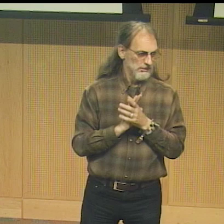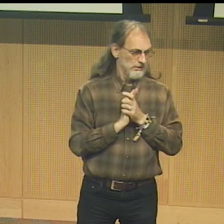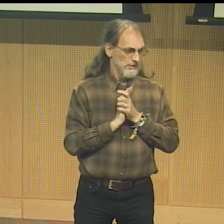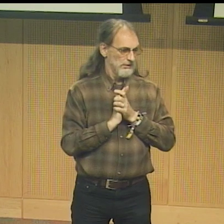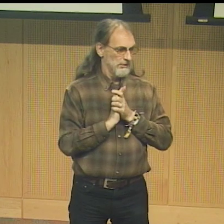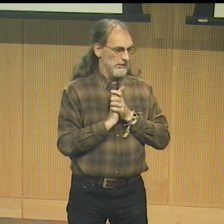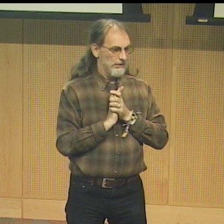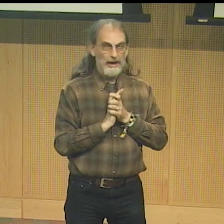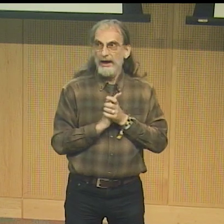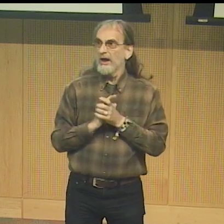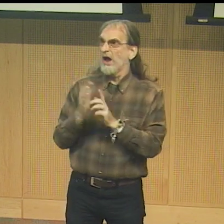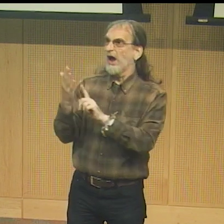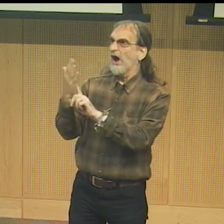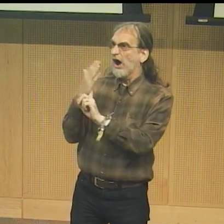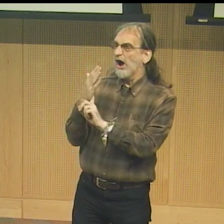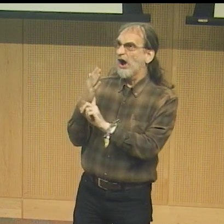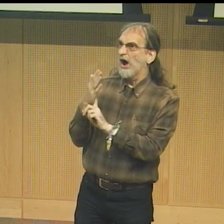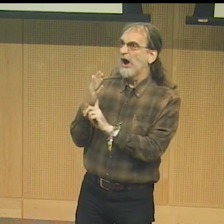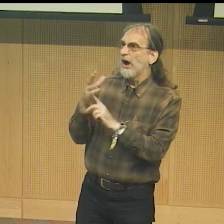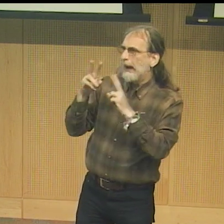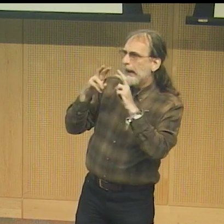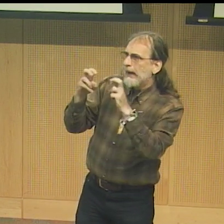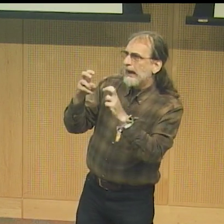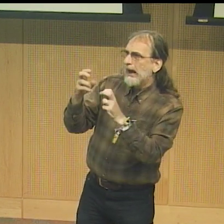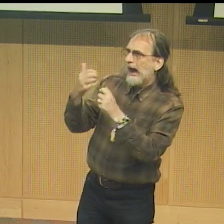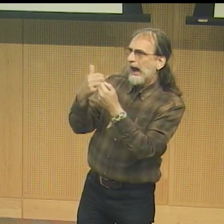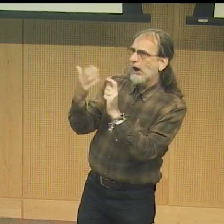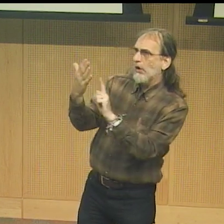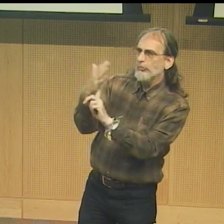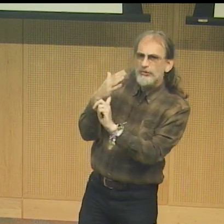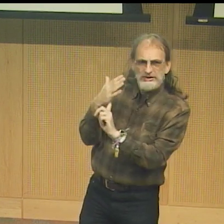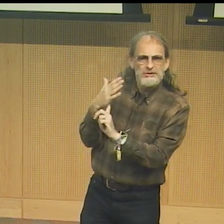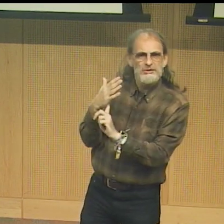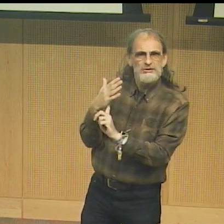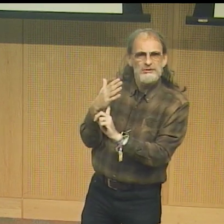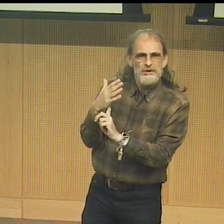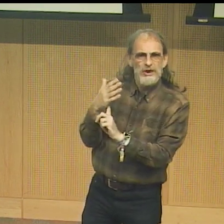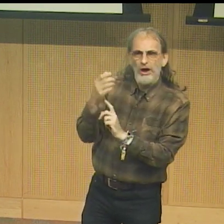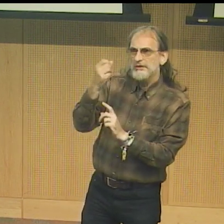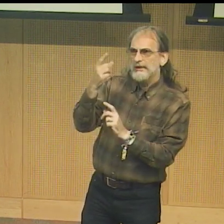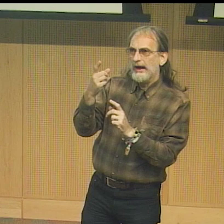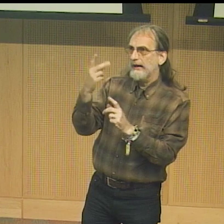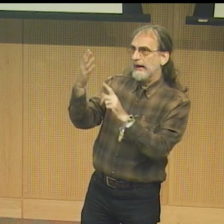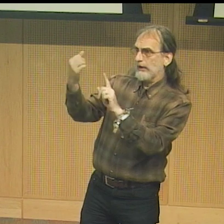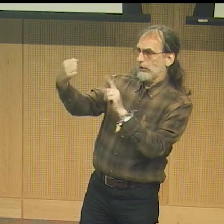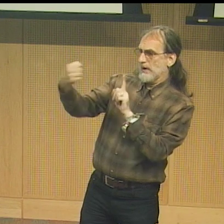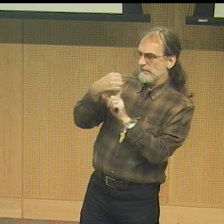view our experiences. It allows us to look at oppression from a different